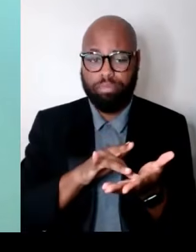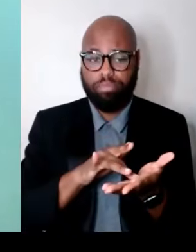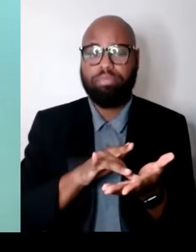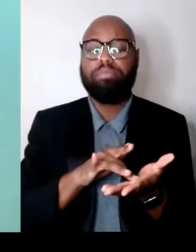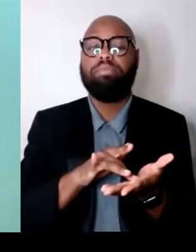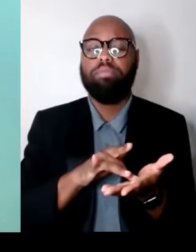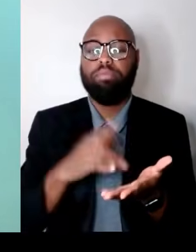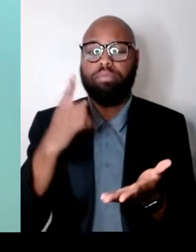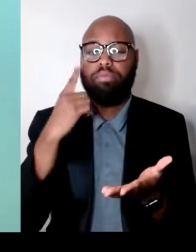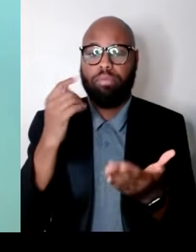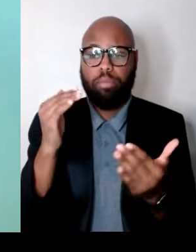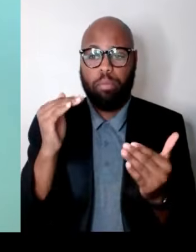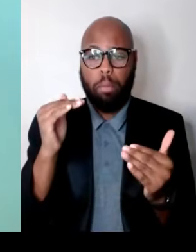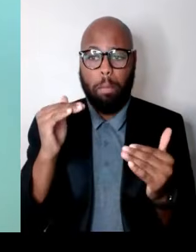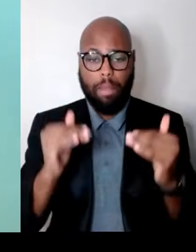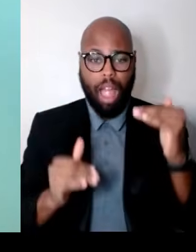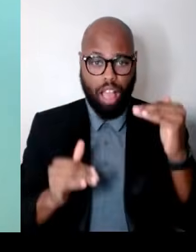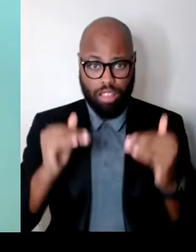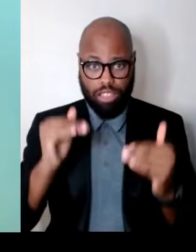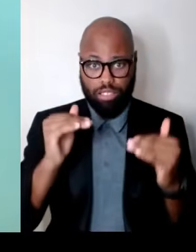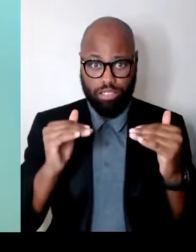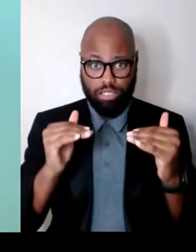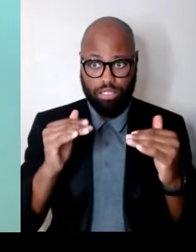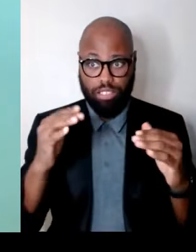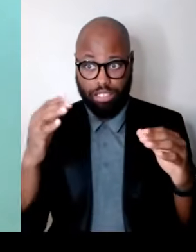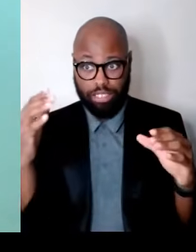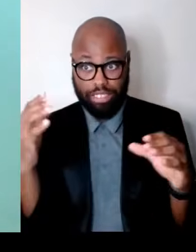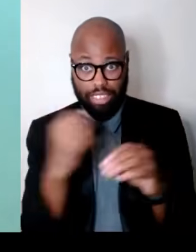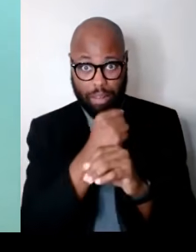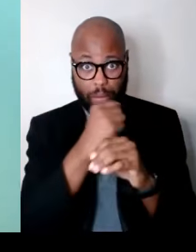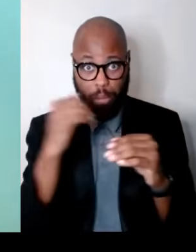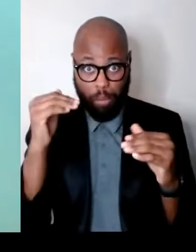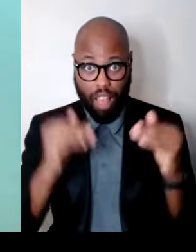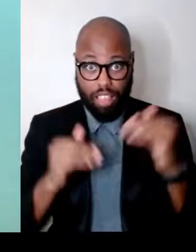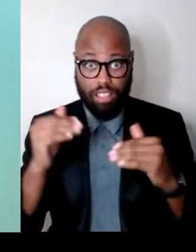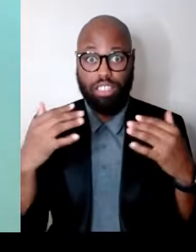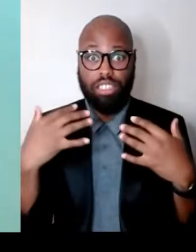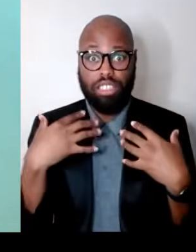achieving balance, healing is a constant process.